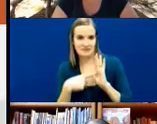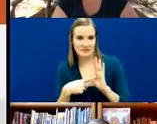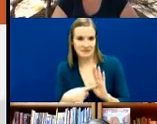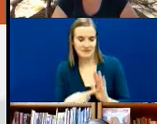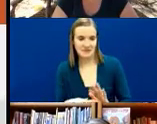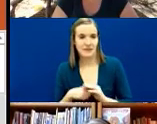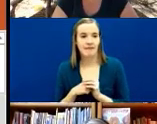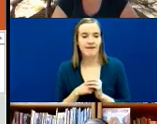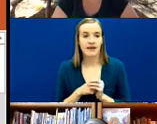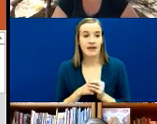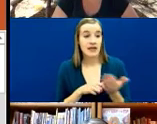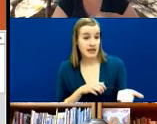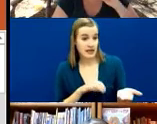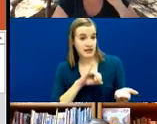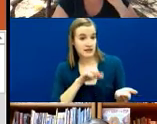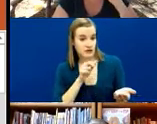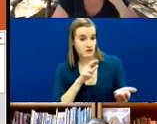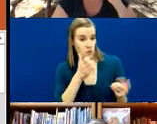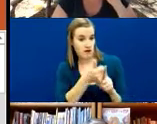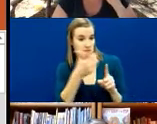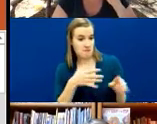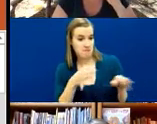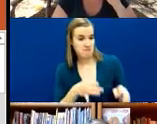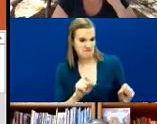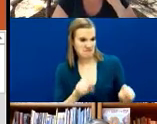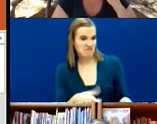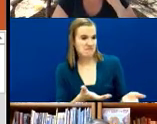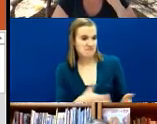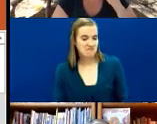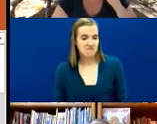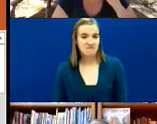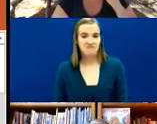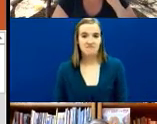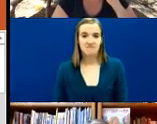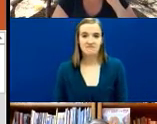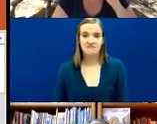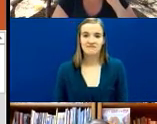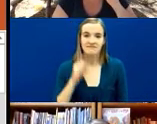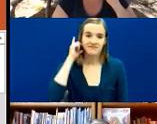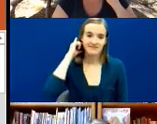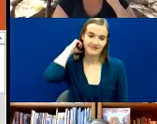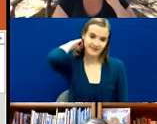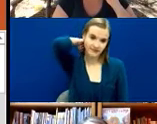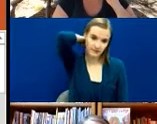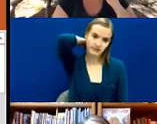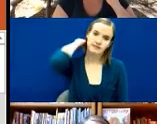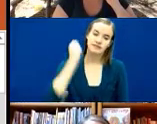to say anything about them, then you are welcome to. Let's see, resume slideshow.